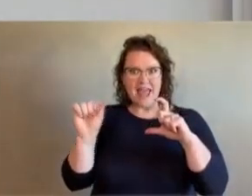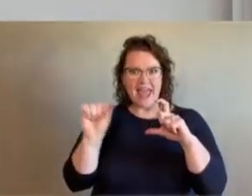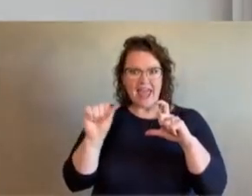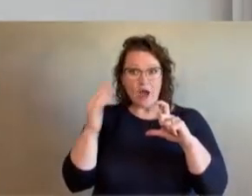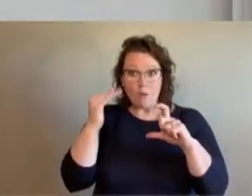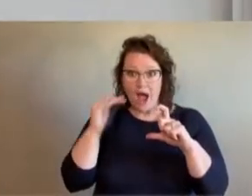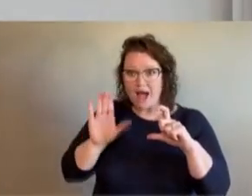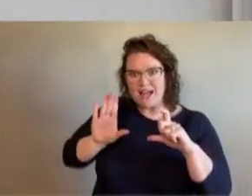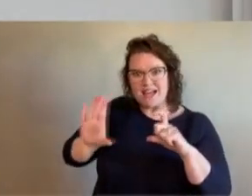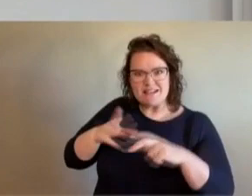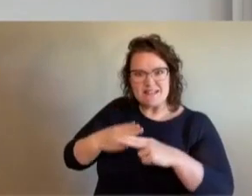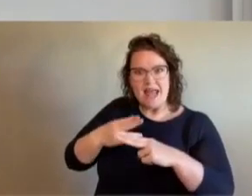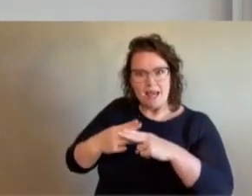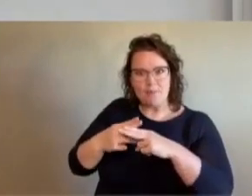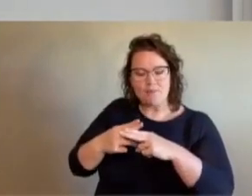I'm going to start with Dear, M r. Annis.